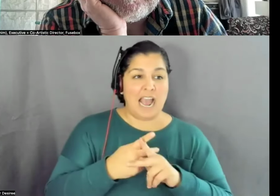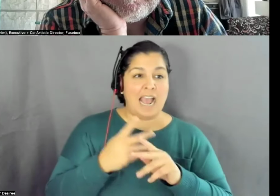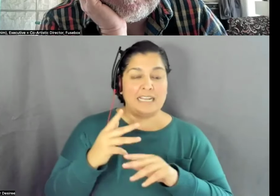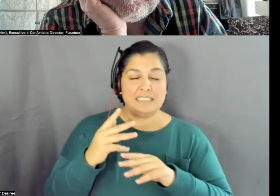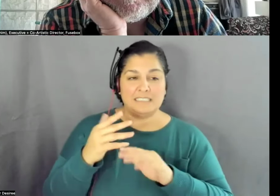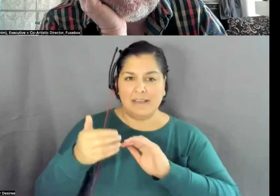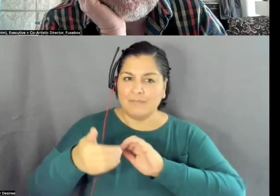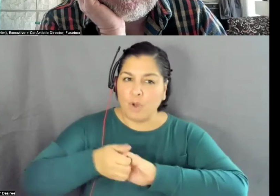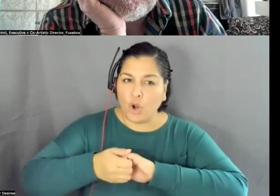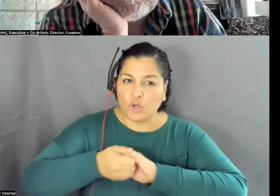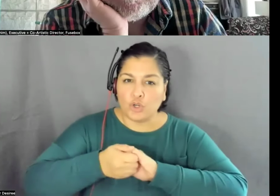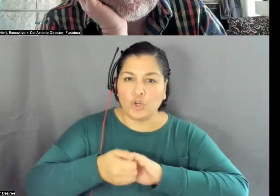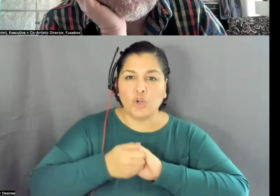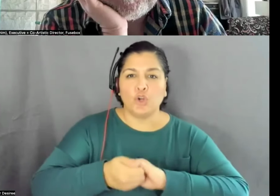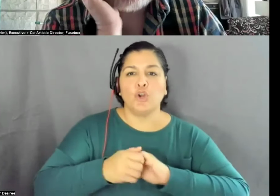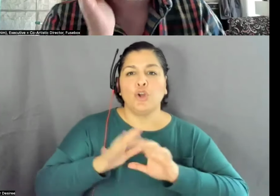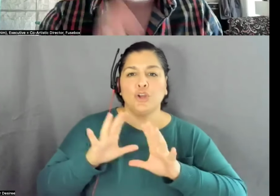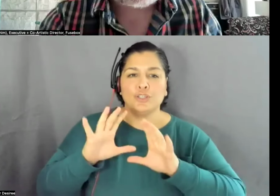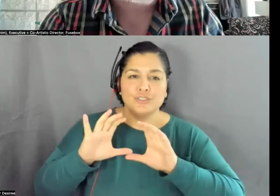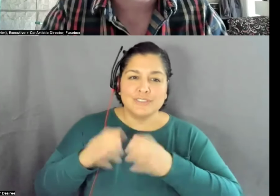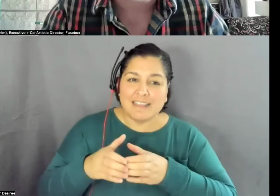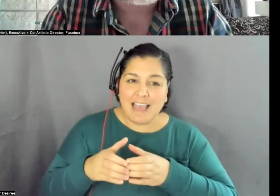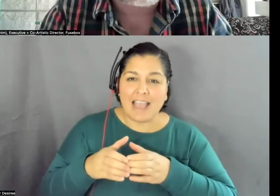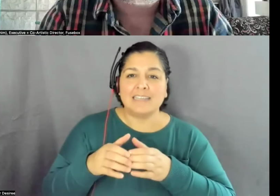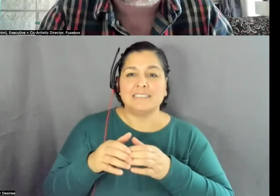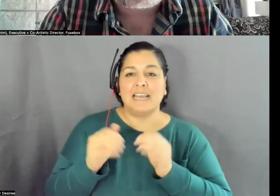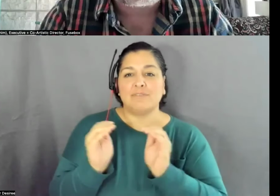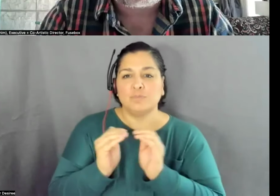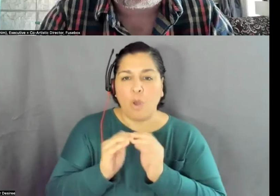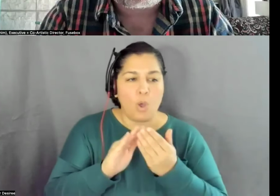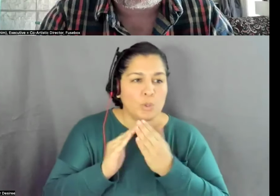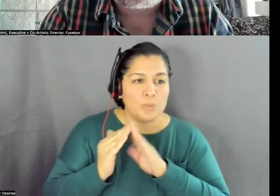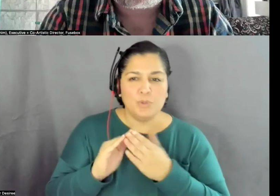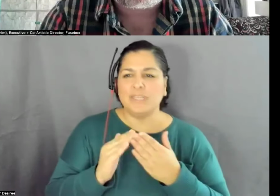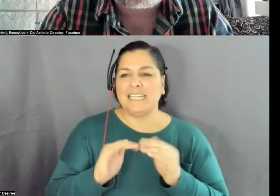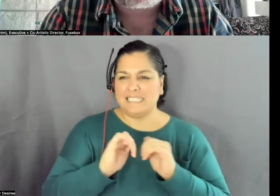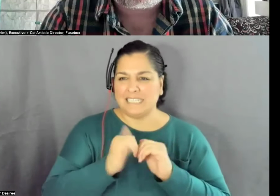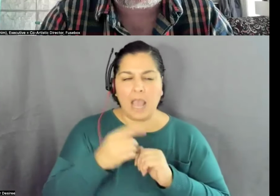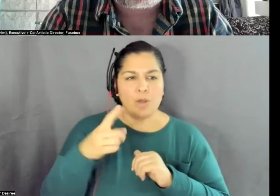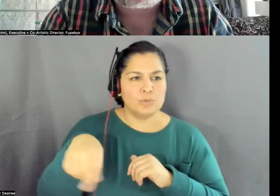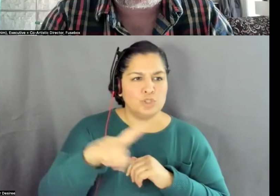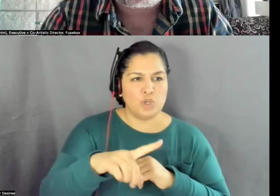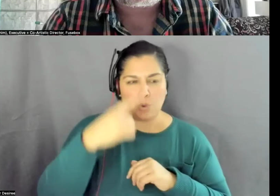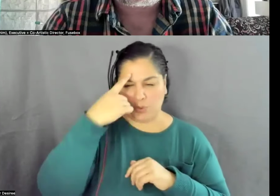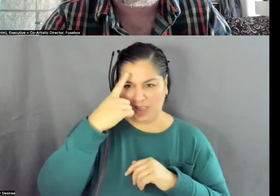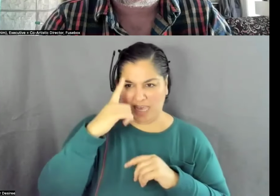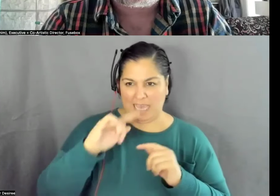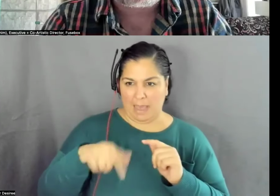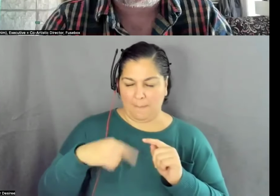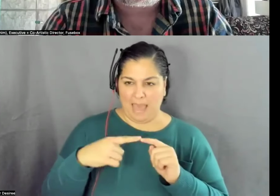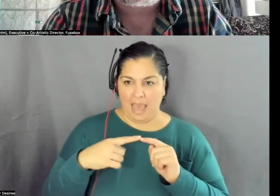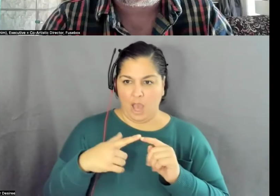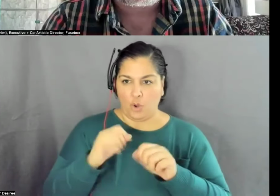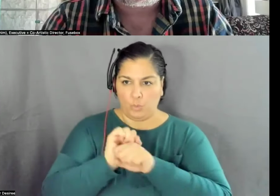you know, collectives, small, you know, communities. How do you think about working with those different kinds of partners,